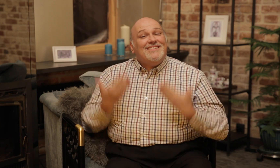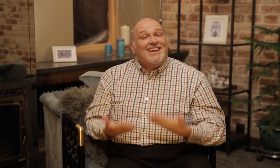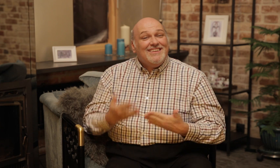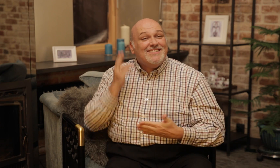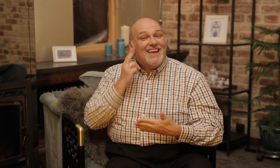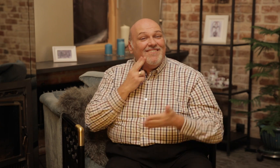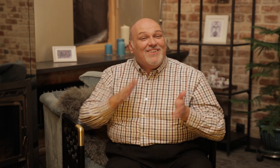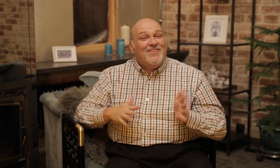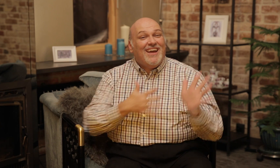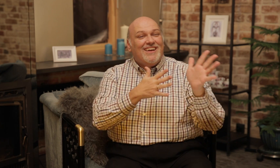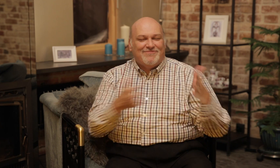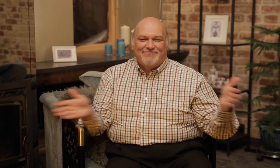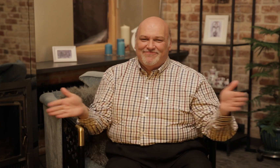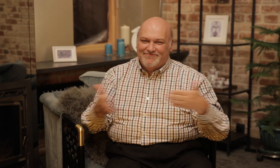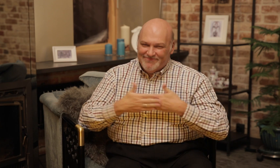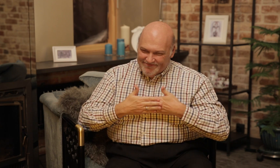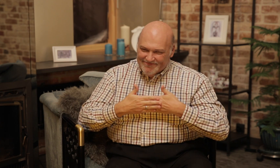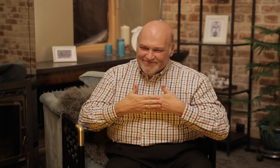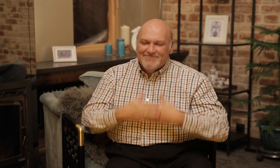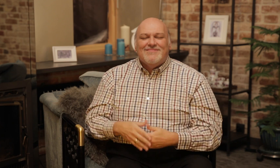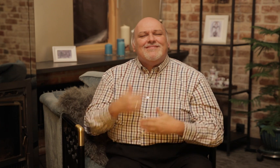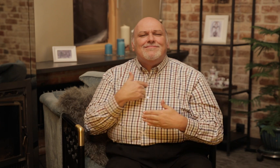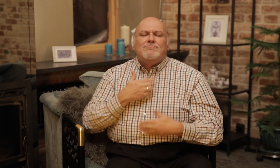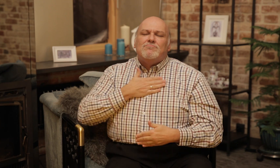DeafWaves Season 3 has come to an end.